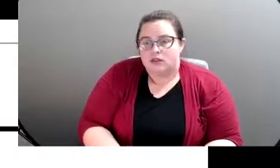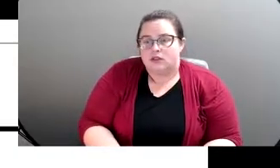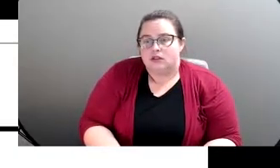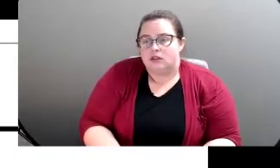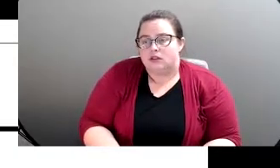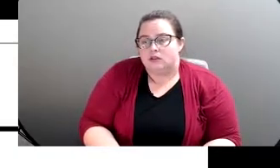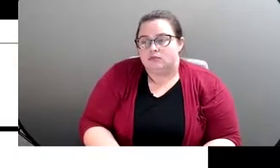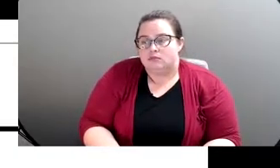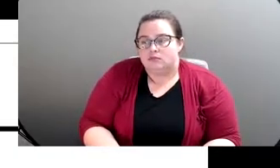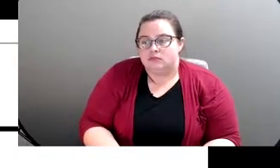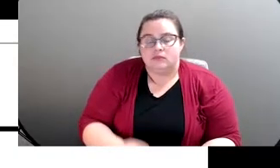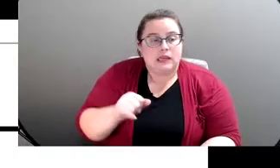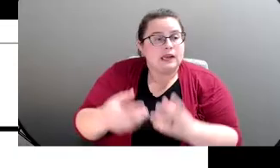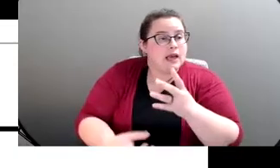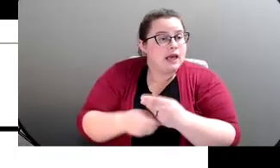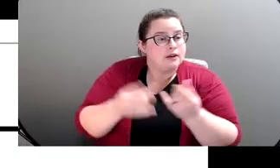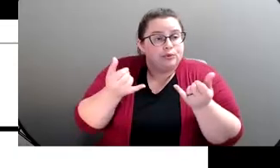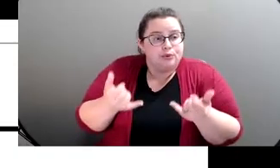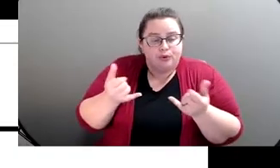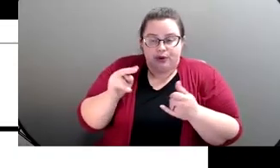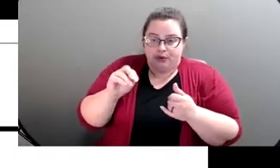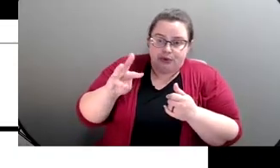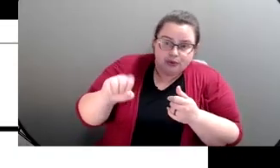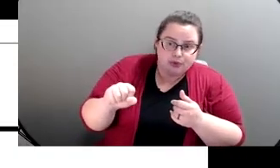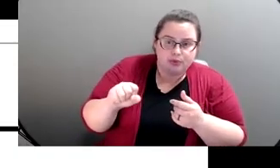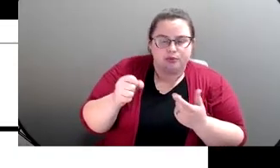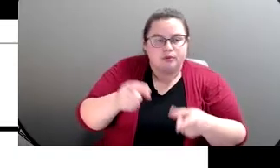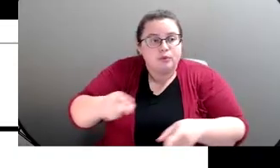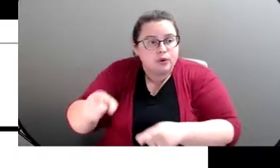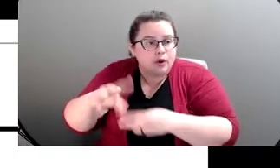maybe some current news, relevant news, additional resources